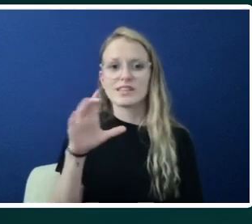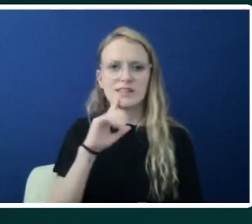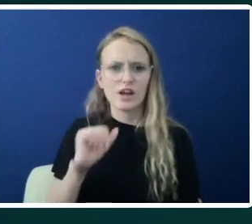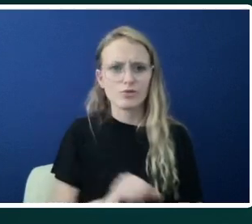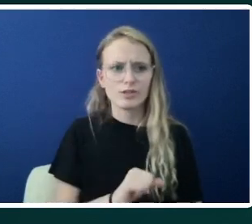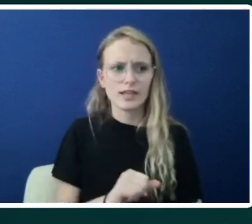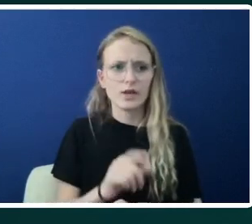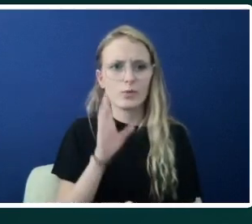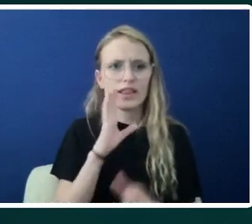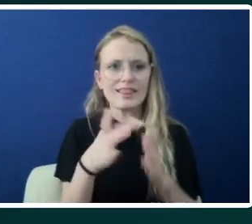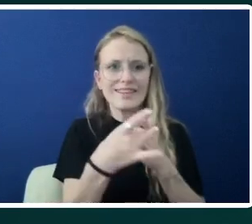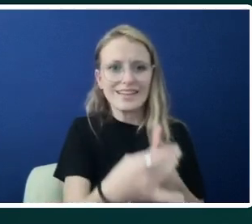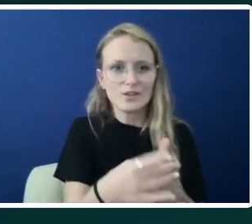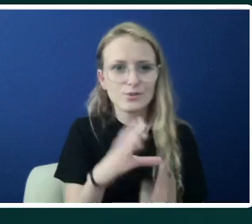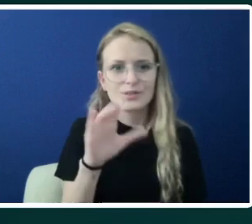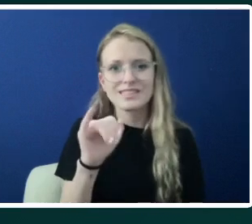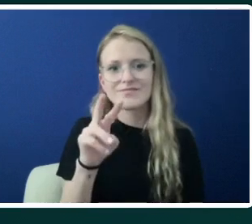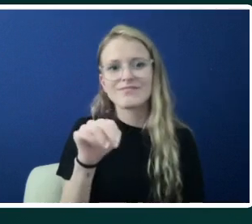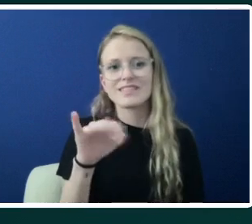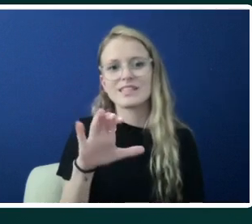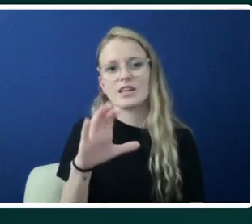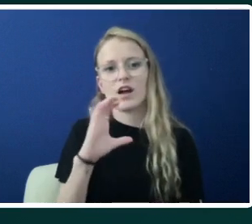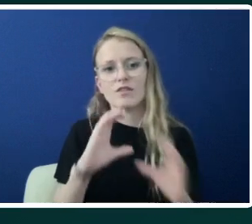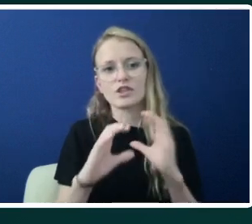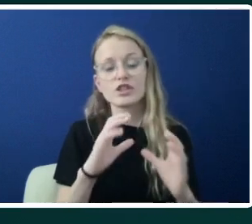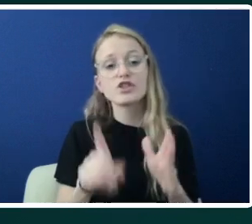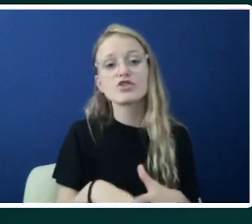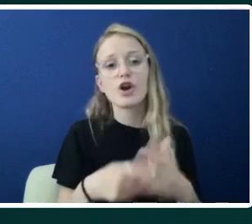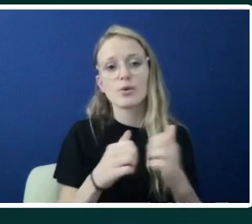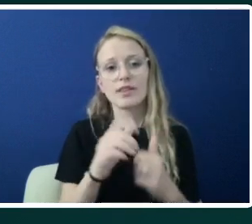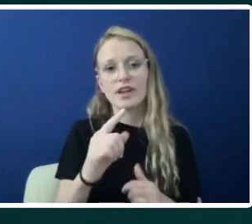starting small, starting with their humanity, starting with letting them be teenagers,